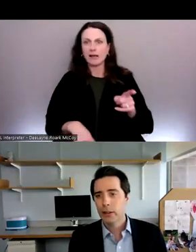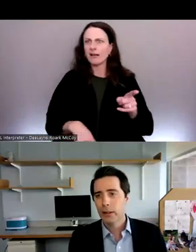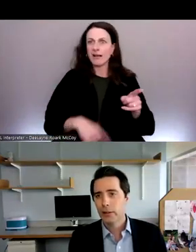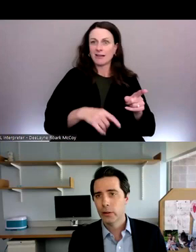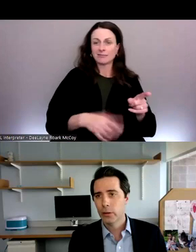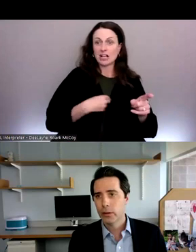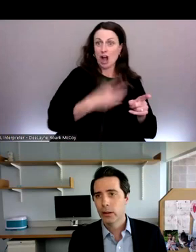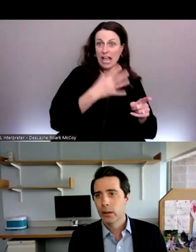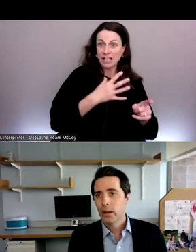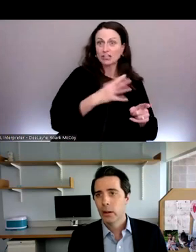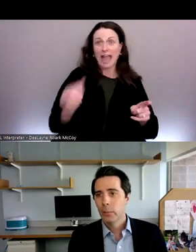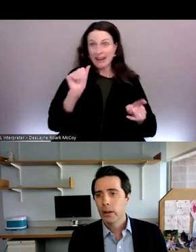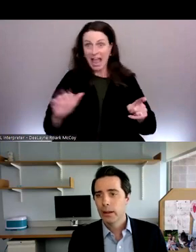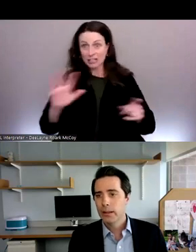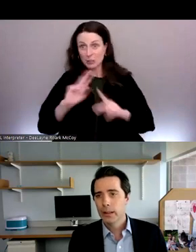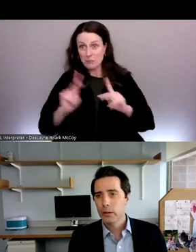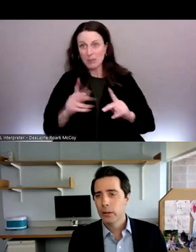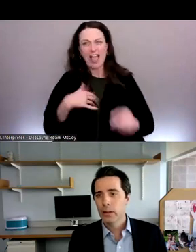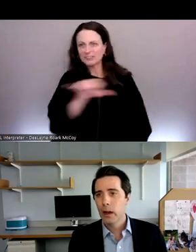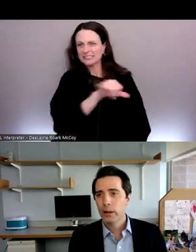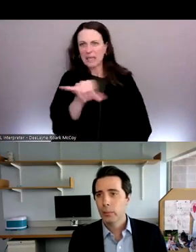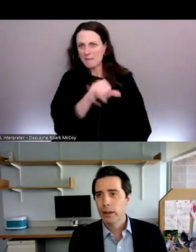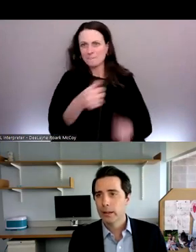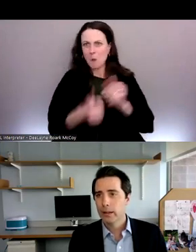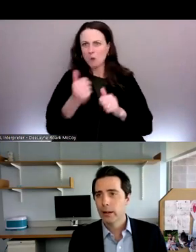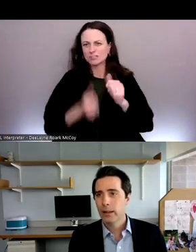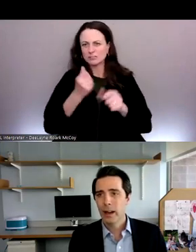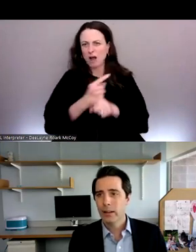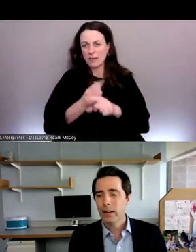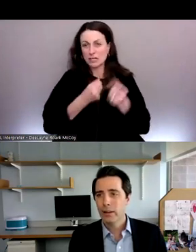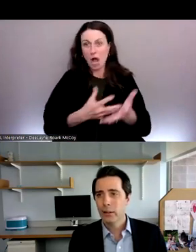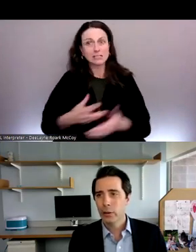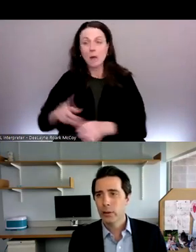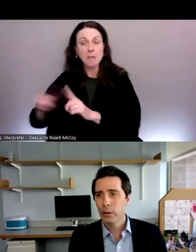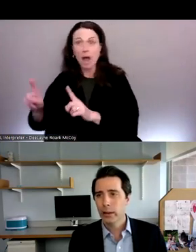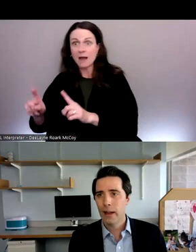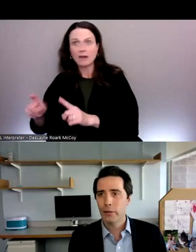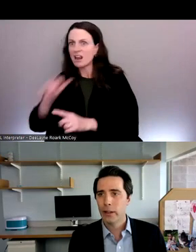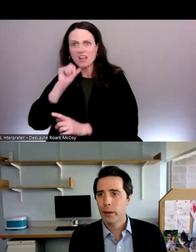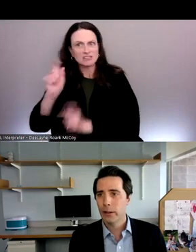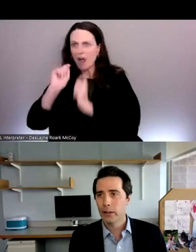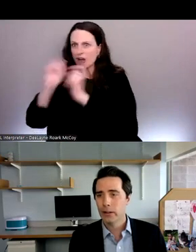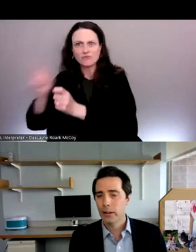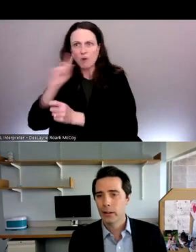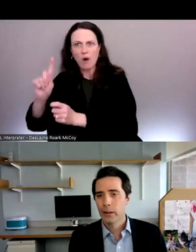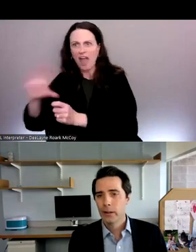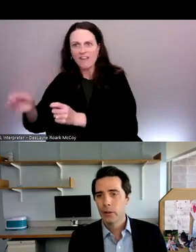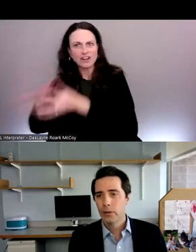Asian individuals but it's essentially non-present and